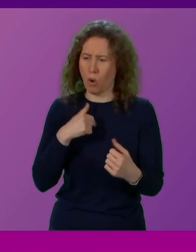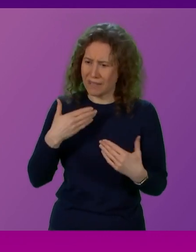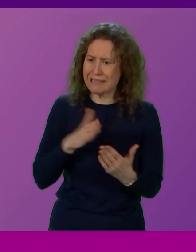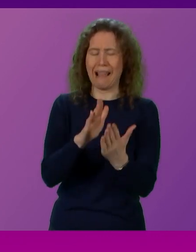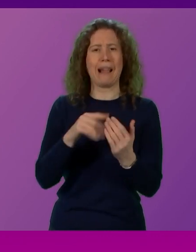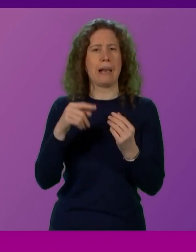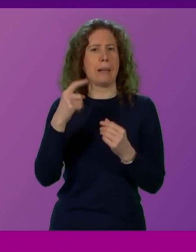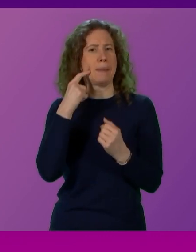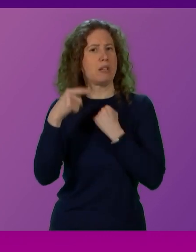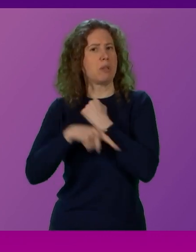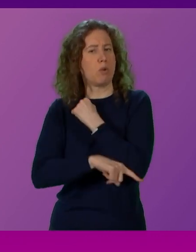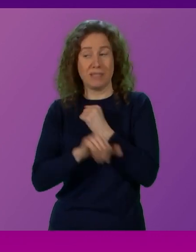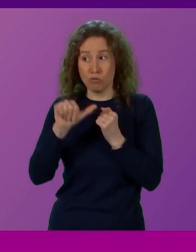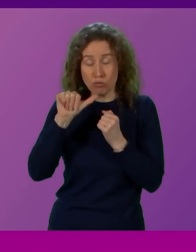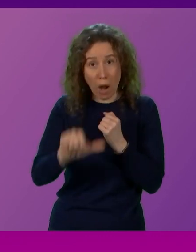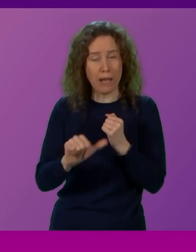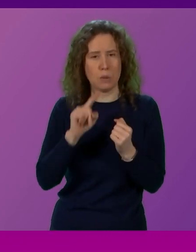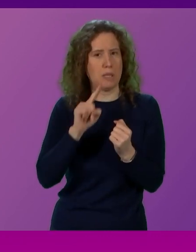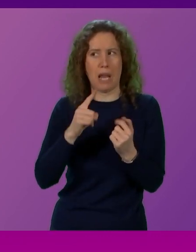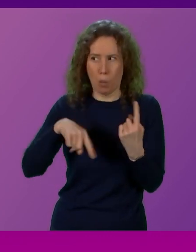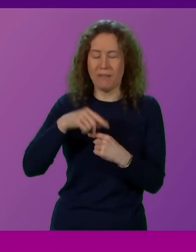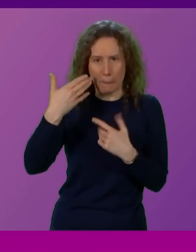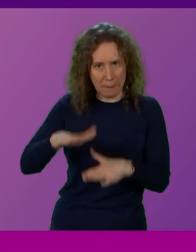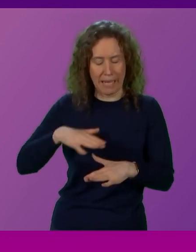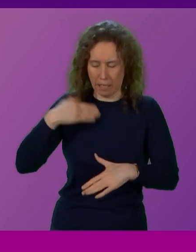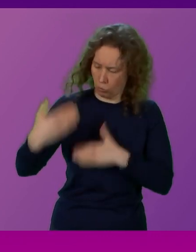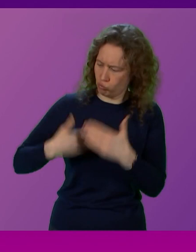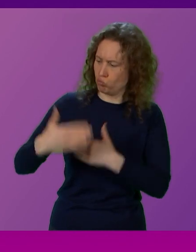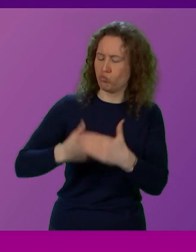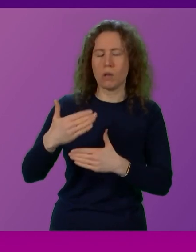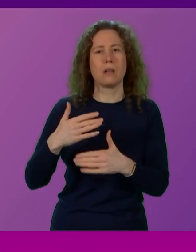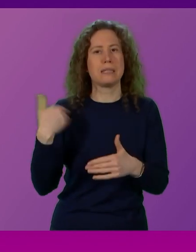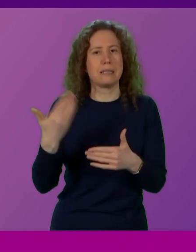She is right to point to the progress that has been made, but she is also right to say